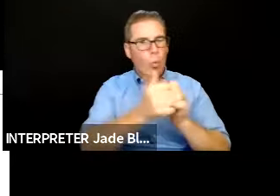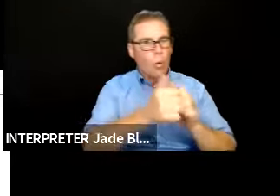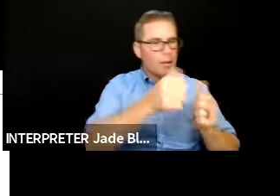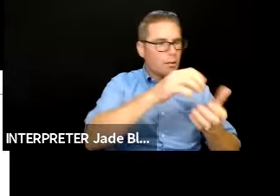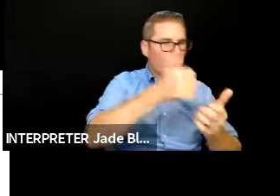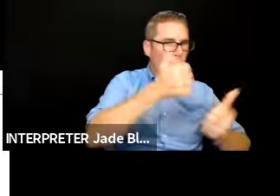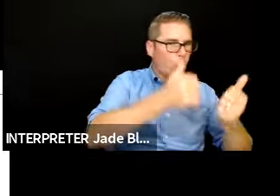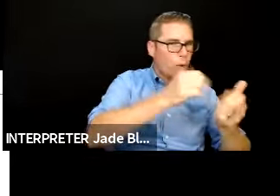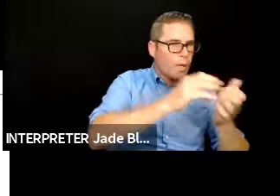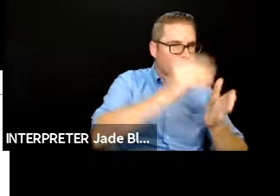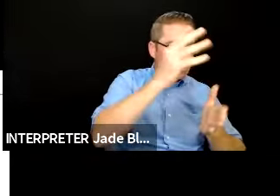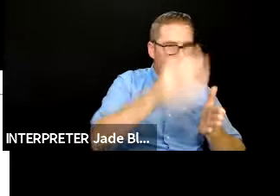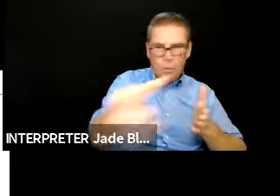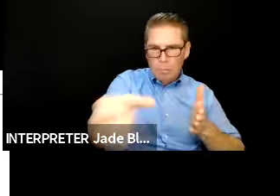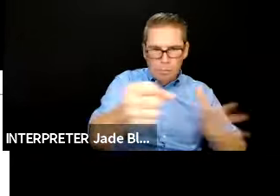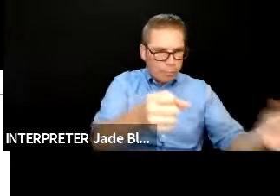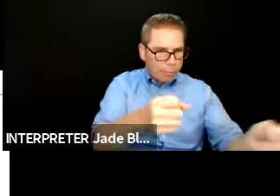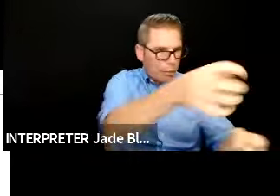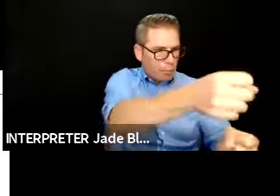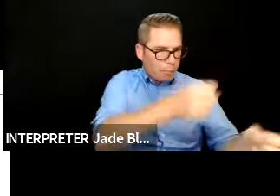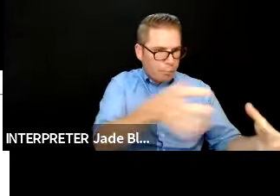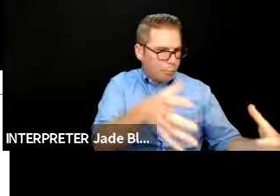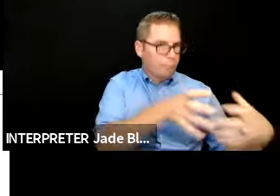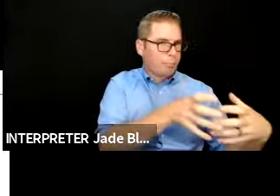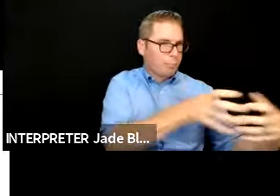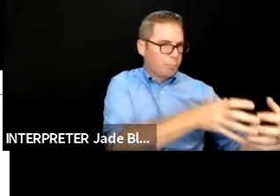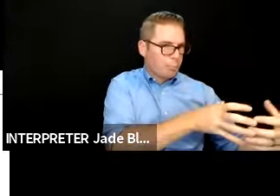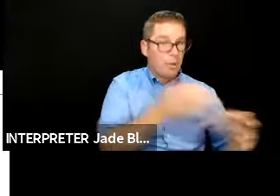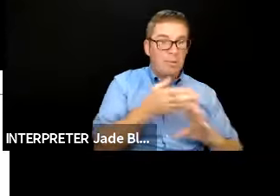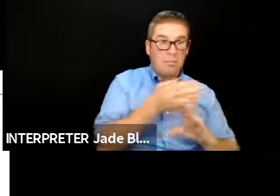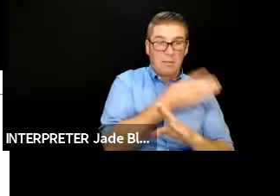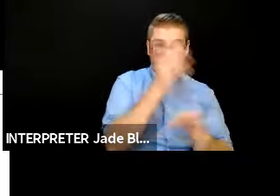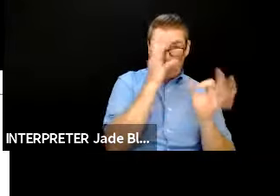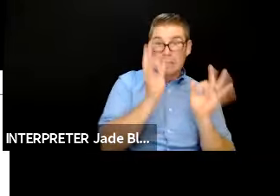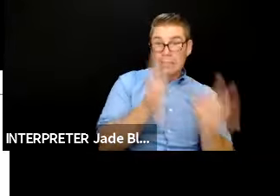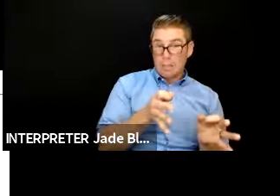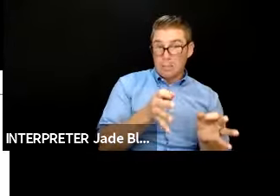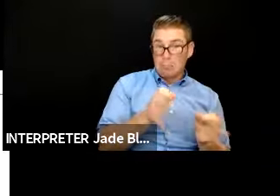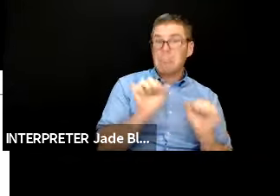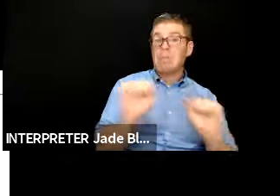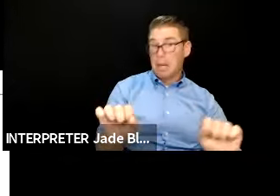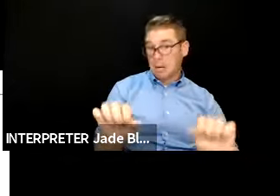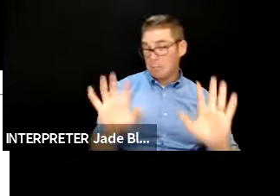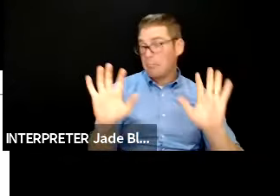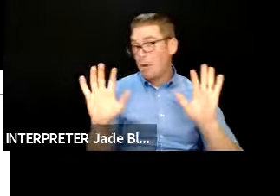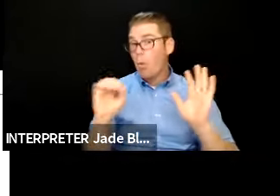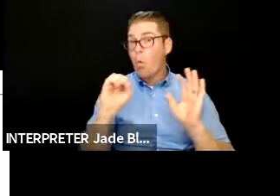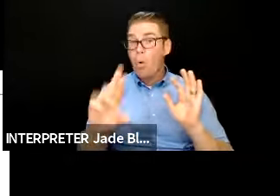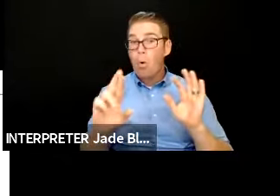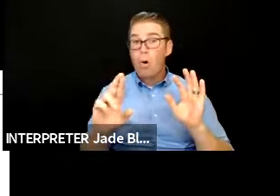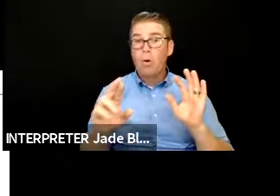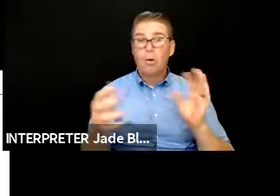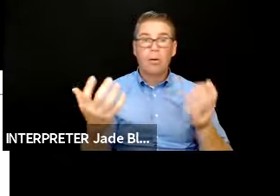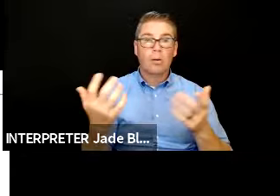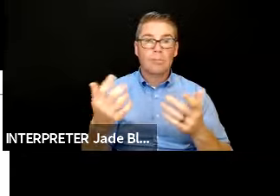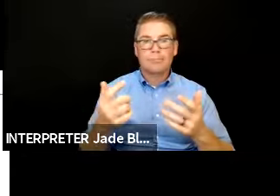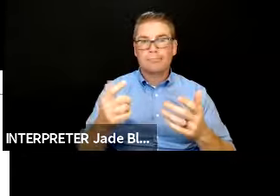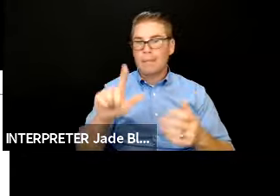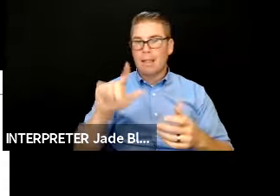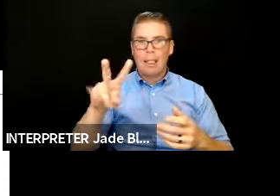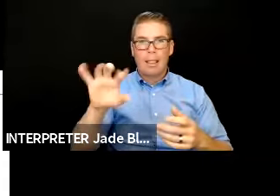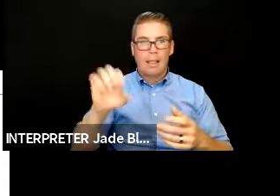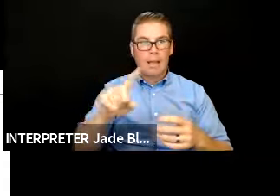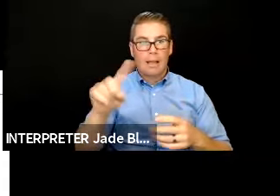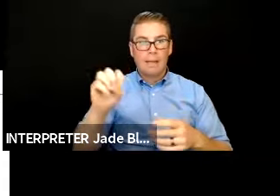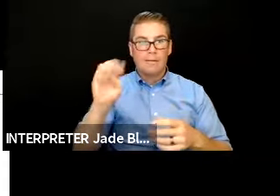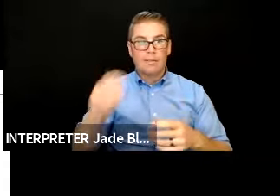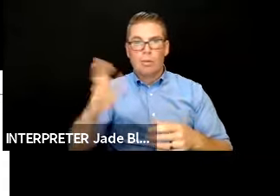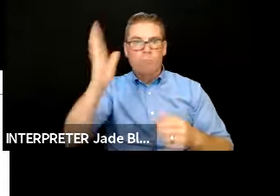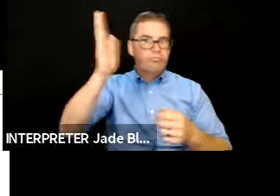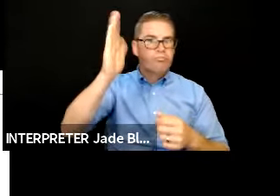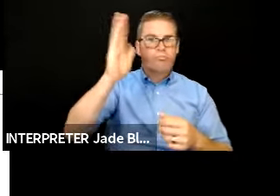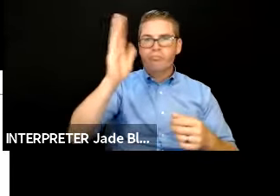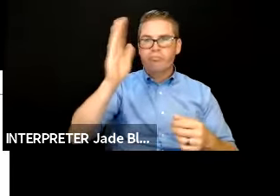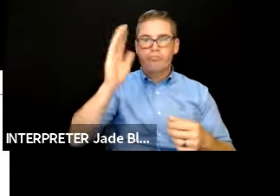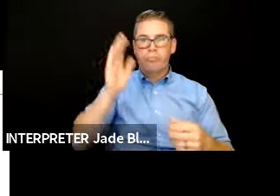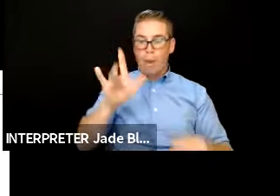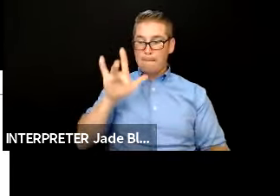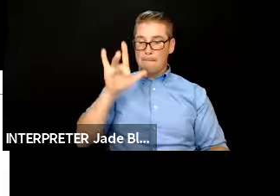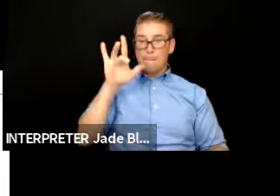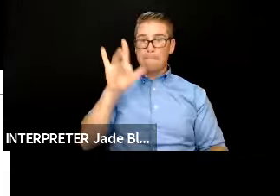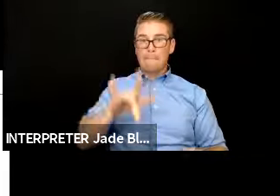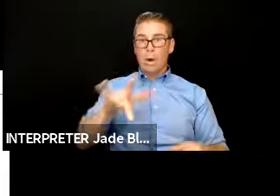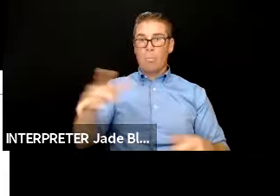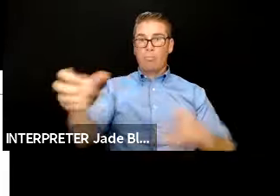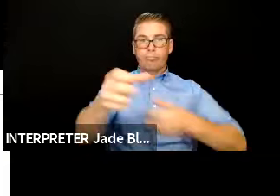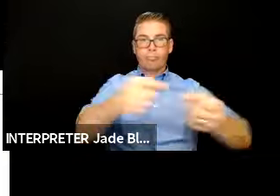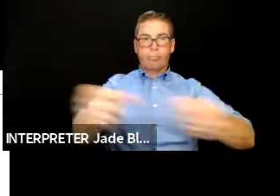So another tip for discussion is to utilize break out rooms. Now when you use break out rooms as I mentioned earlier you can manually assign the groups ahead of time